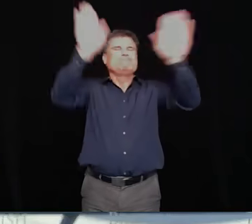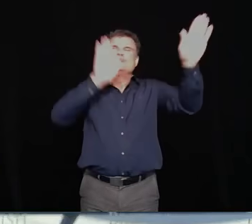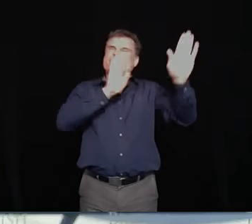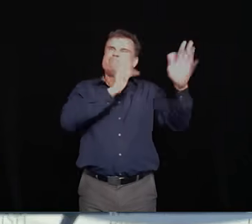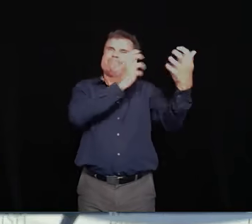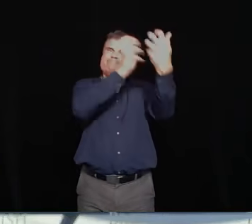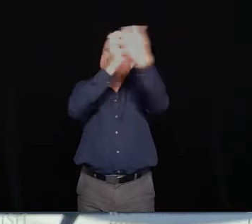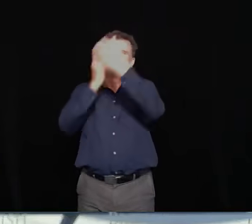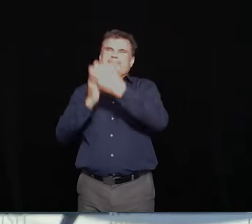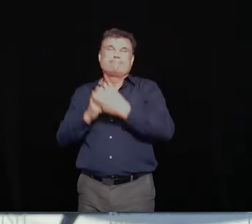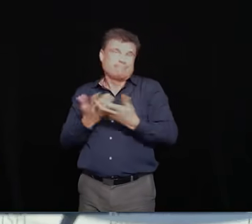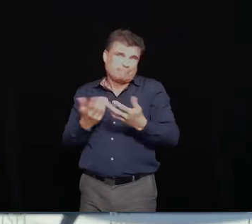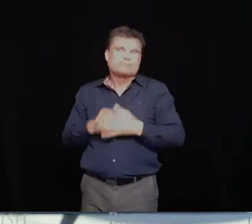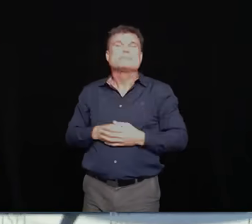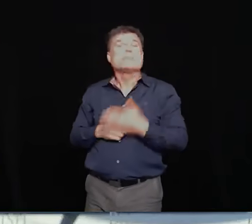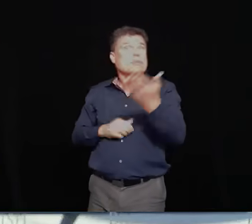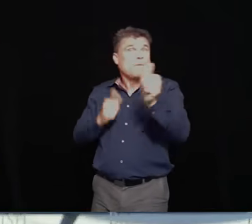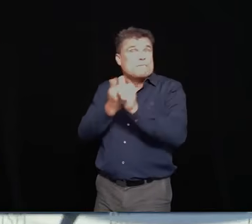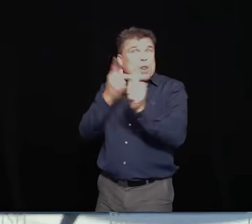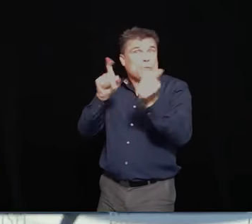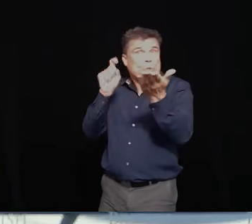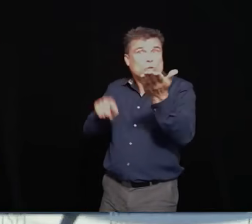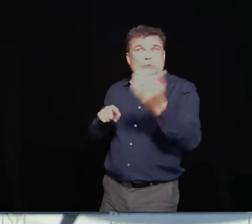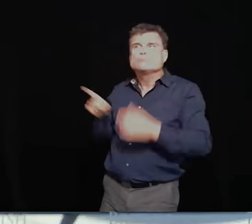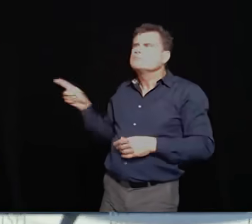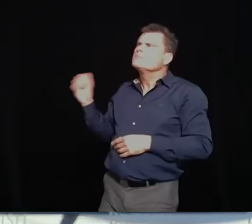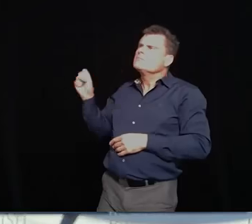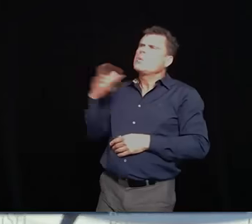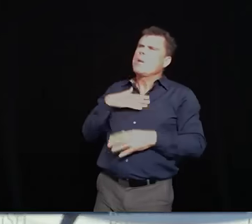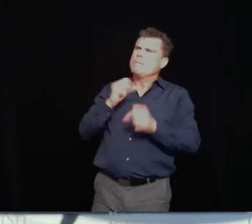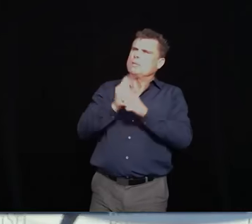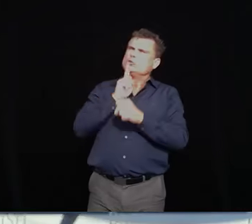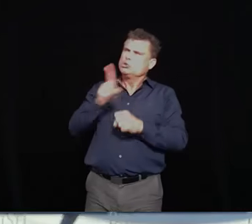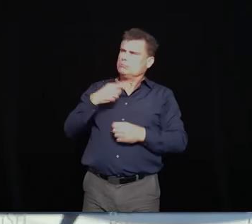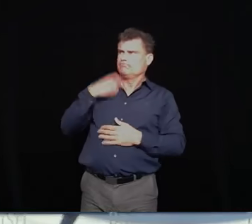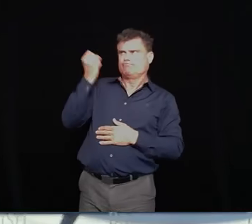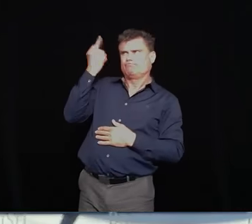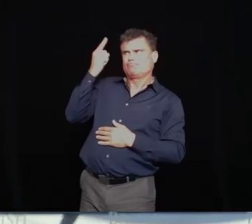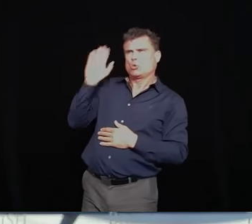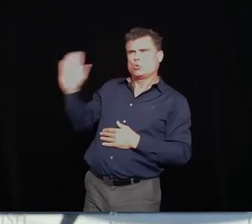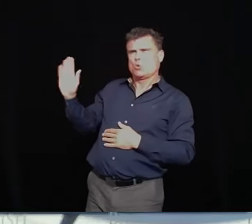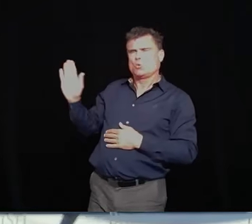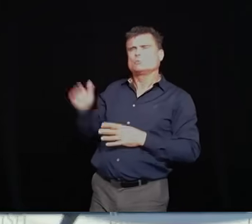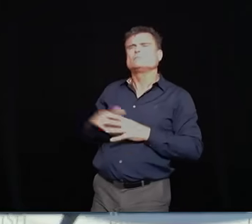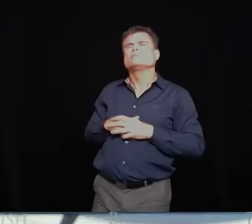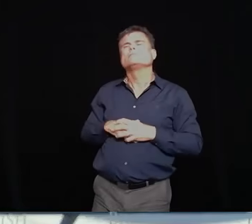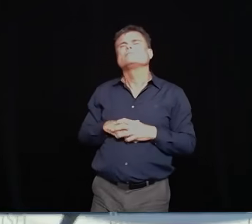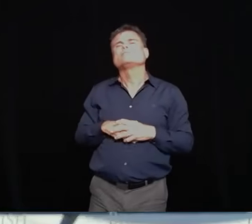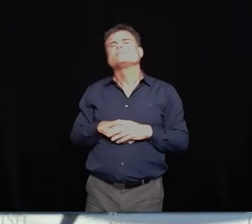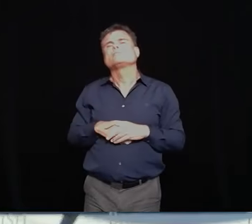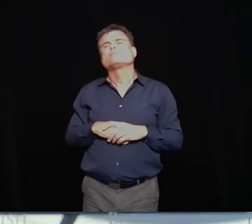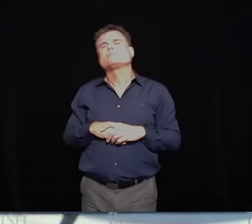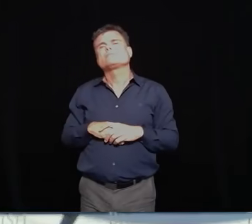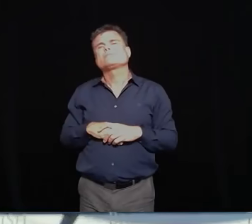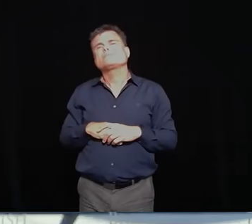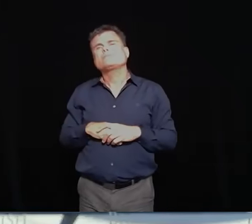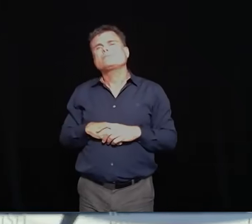in the southern hemisphere so it is that factor into your messaging for people to get a flu shot this year